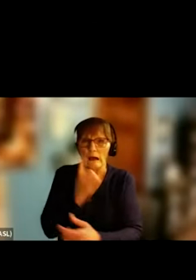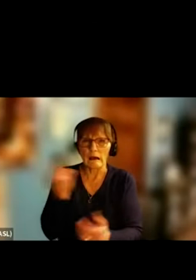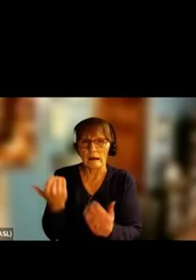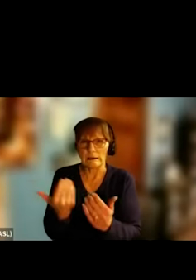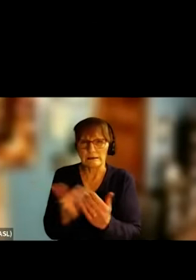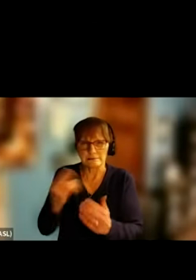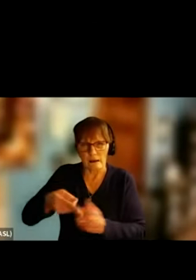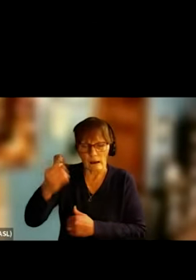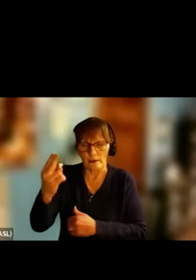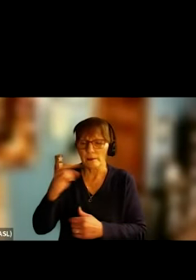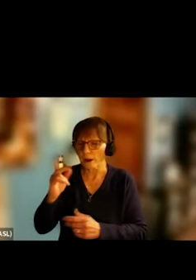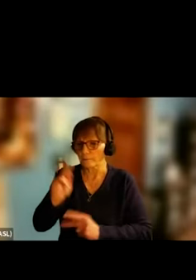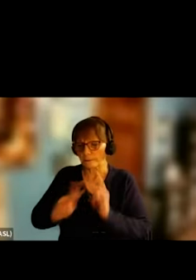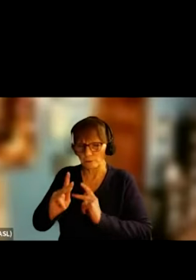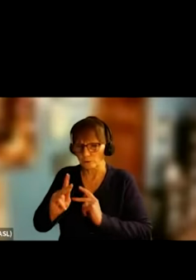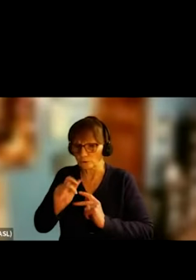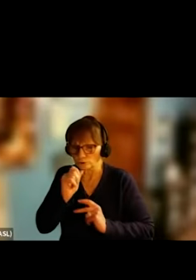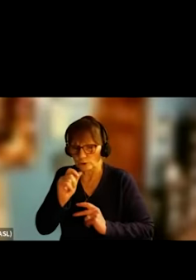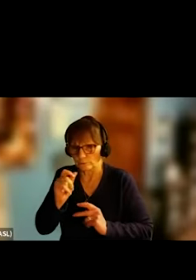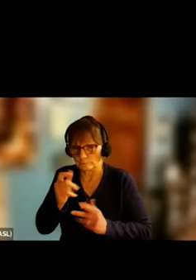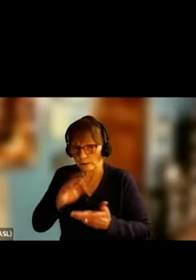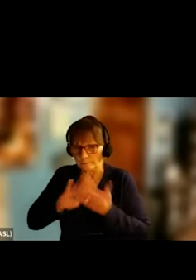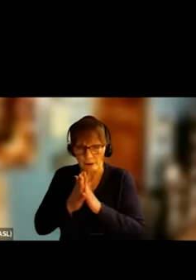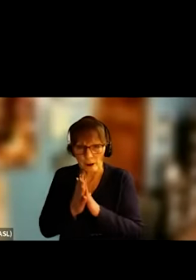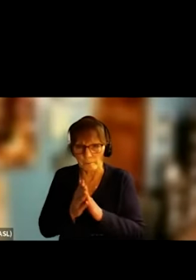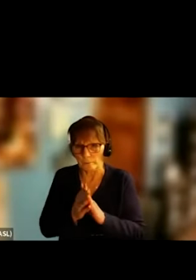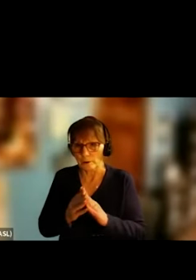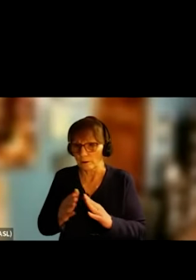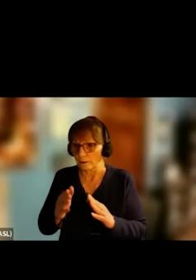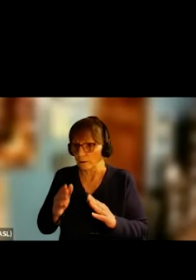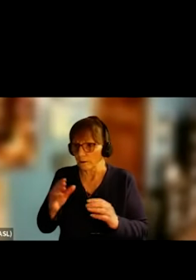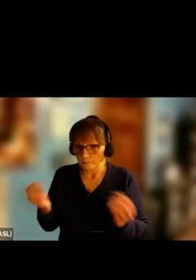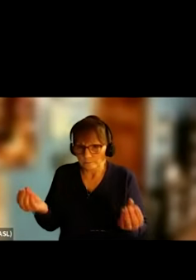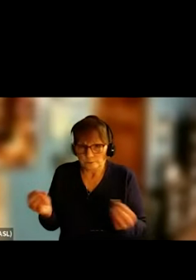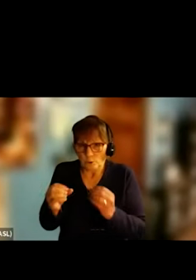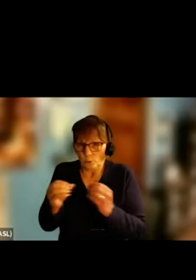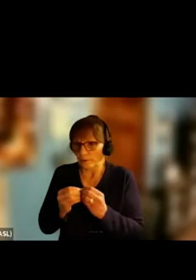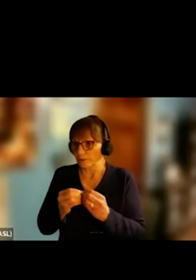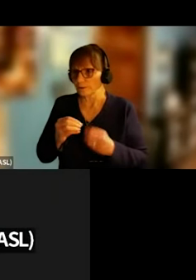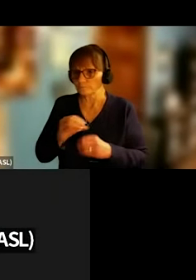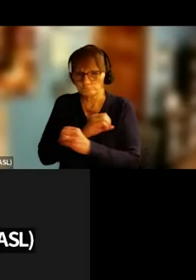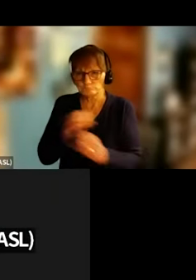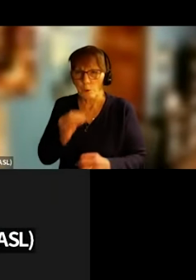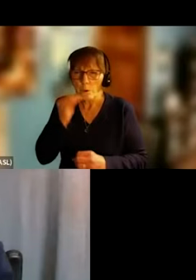but people shouldn't become homeless again? People don't deserve to be homeless over that choice either way.